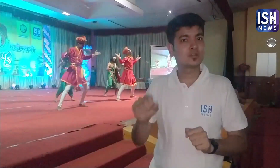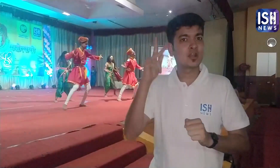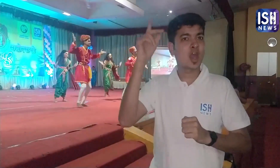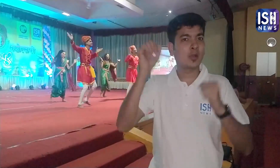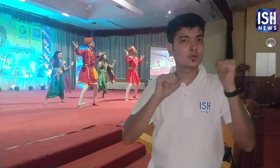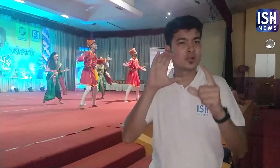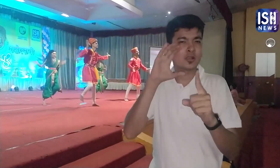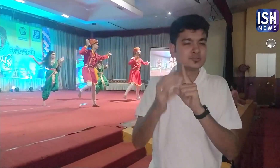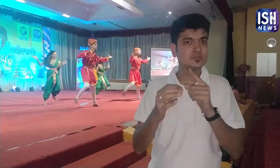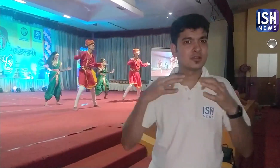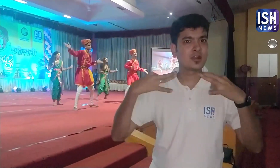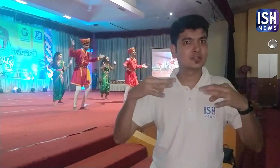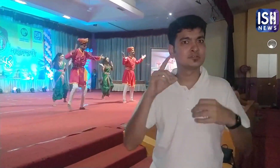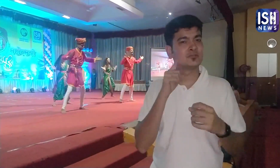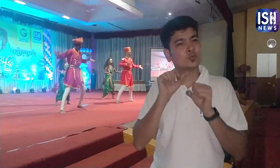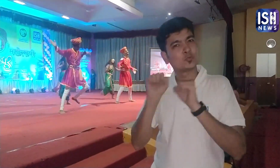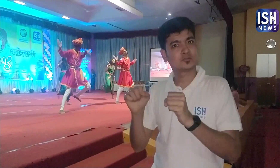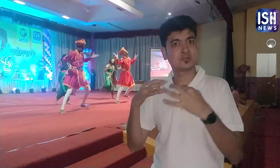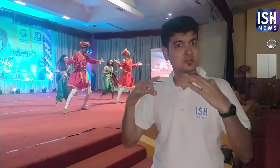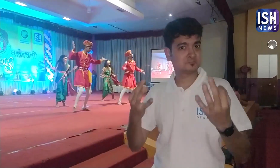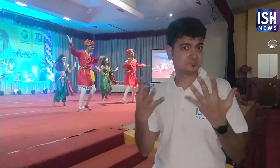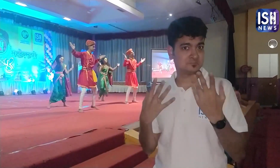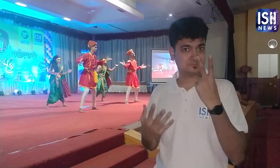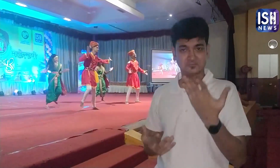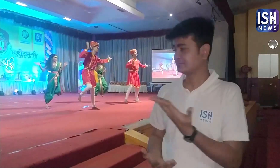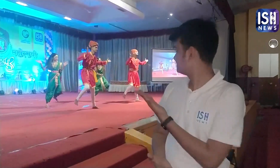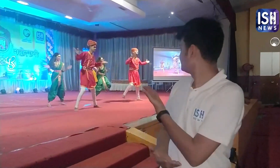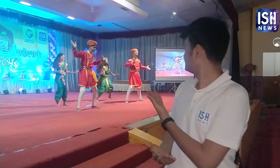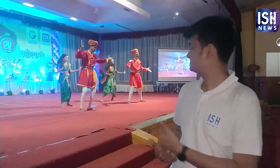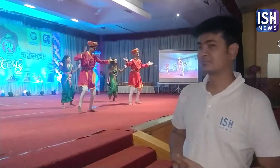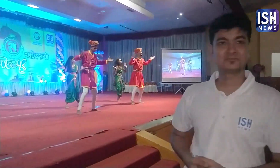This is Kolhapur's cultural dance. Have a look!